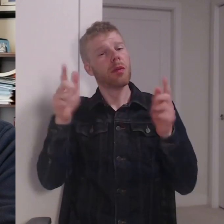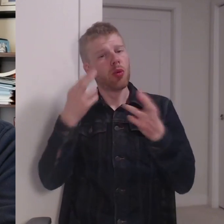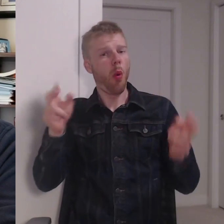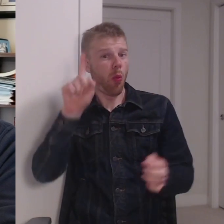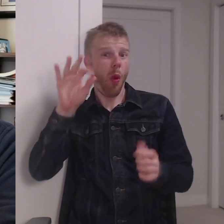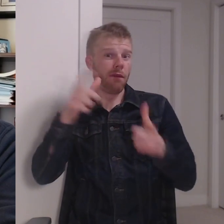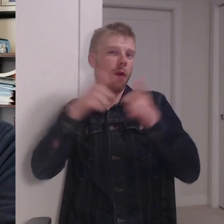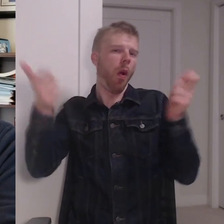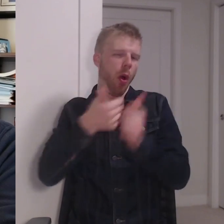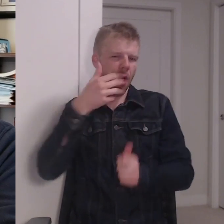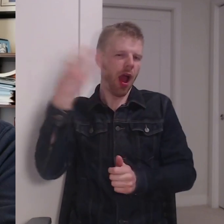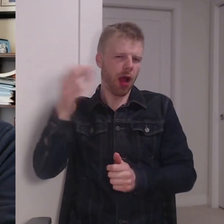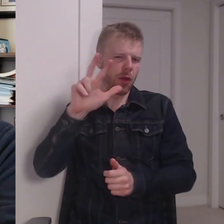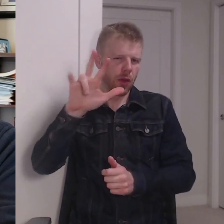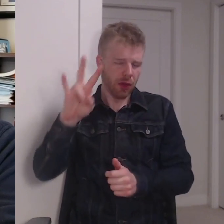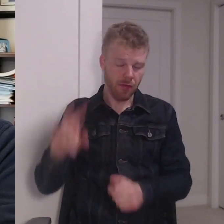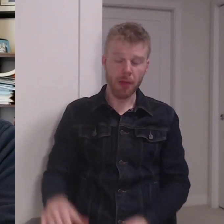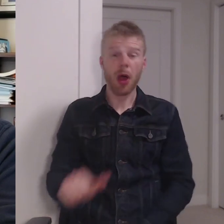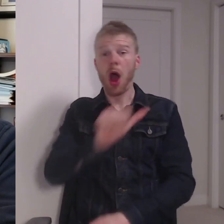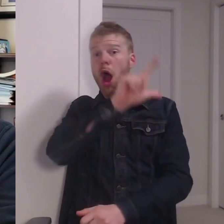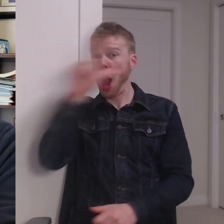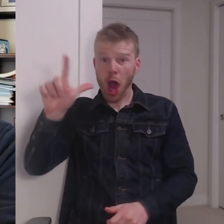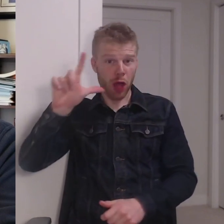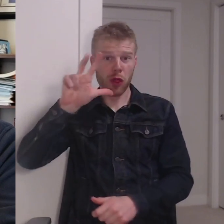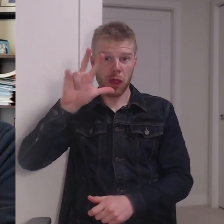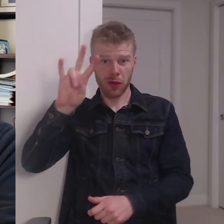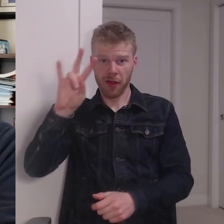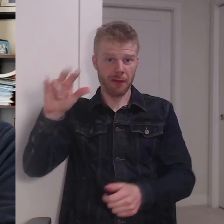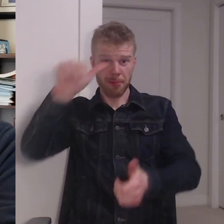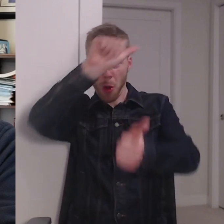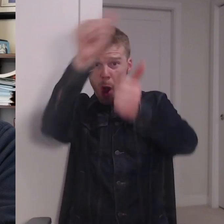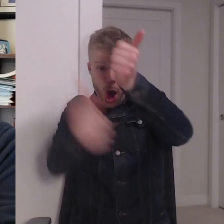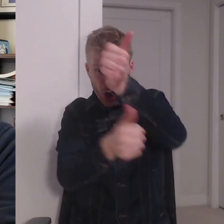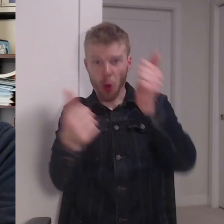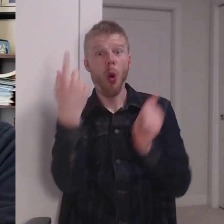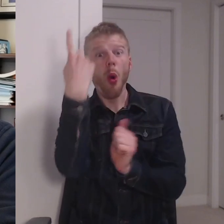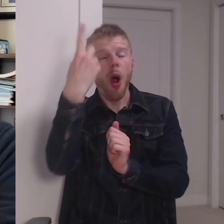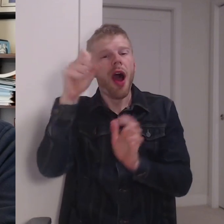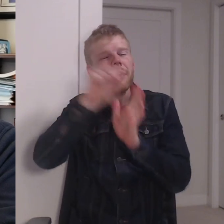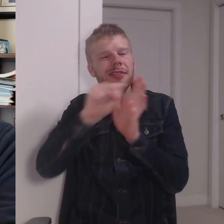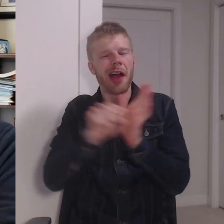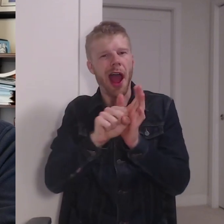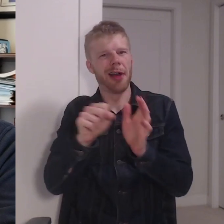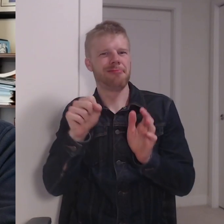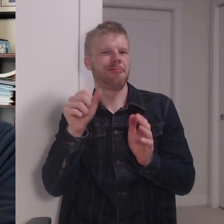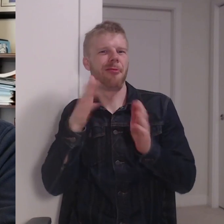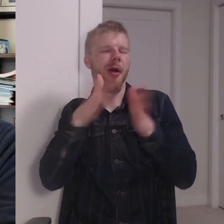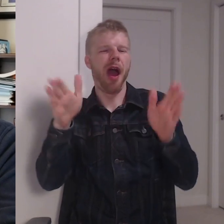which we were one of the largest to just one statewide provider who was from